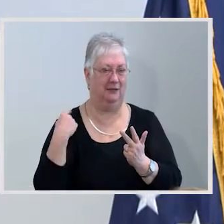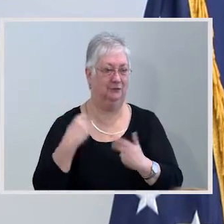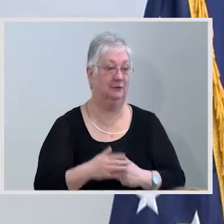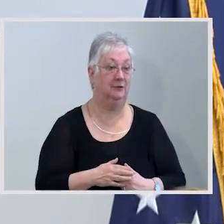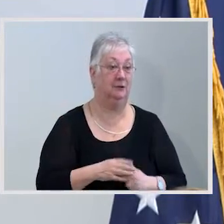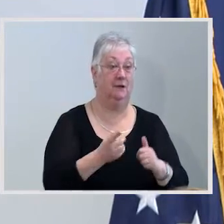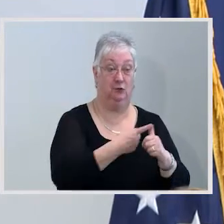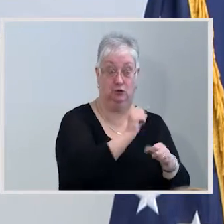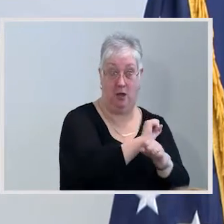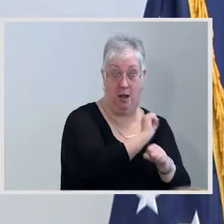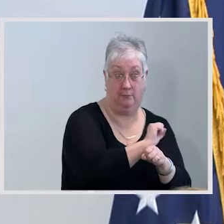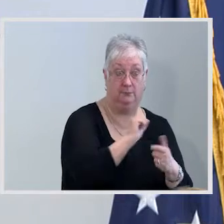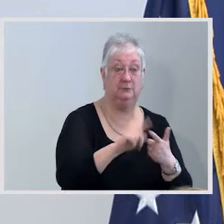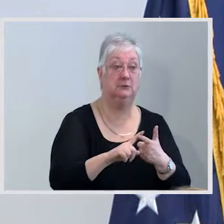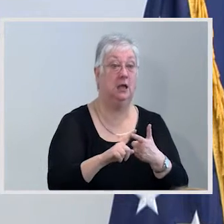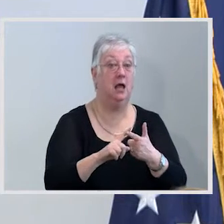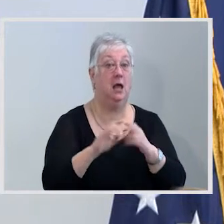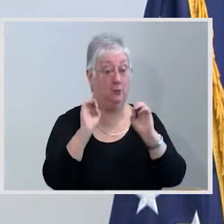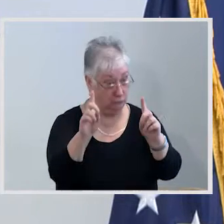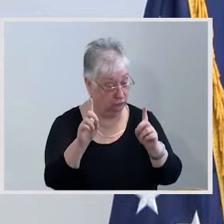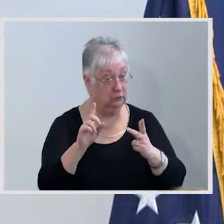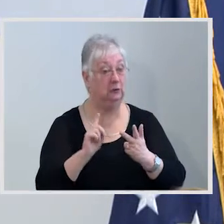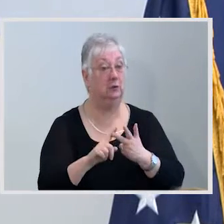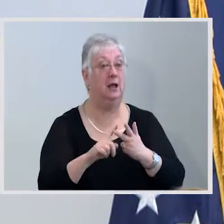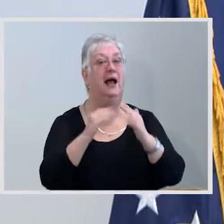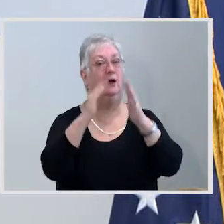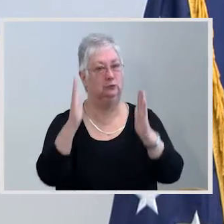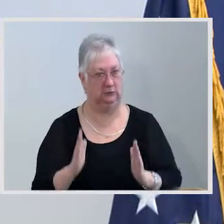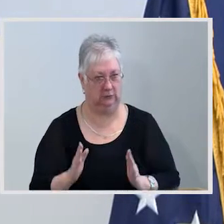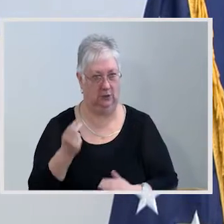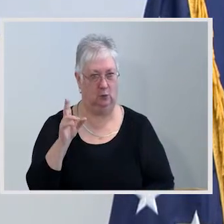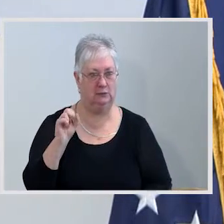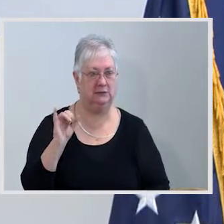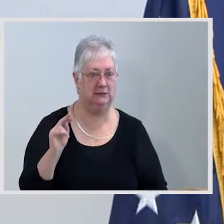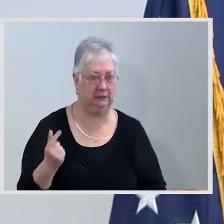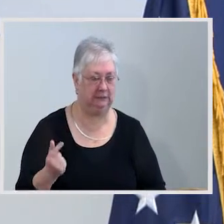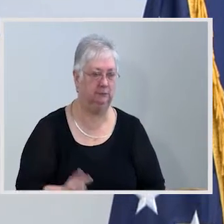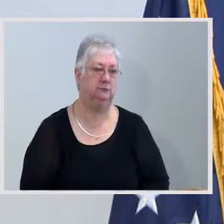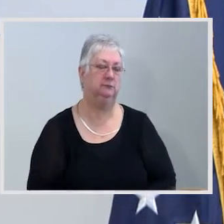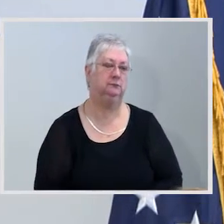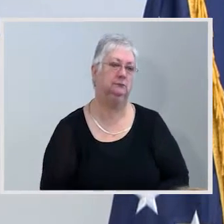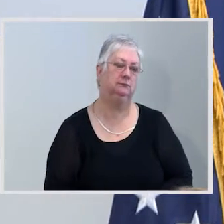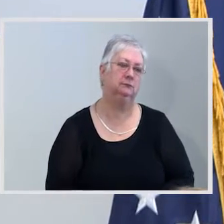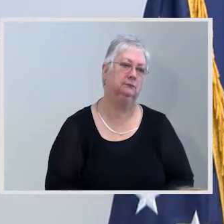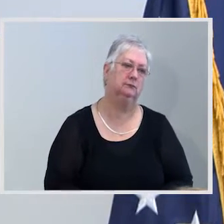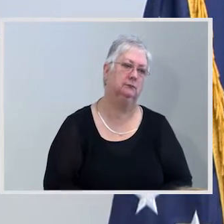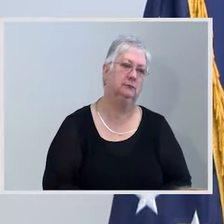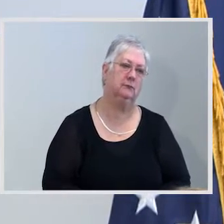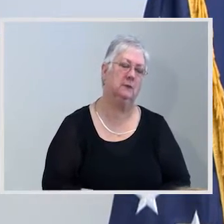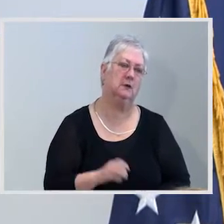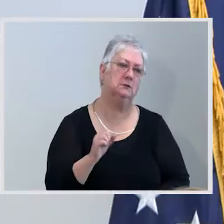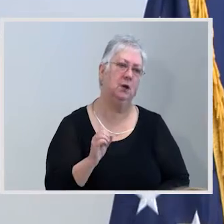AND SO AS WE GO THROUGH THE HIGHLIGHTS, YOU'LL SEE HOW THESE PRIORITIES INFLUENCED OUR INVESTMENTS.